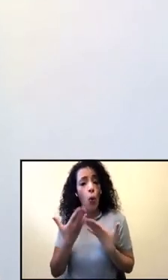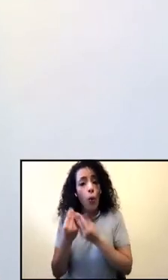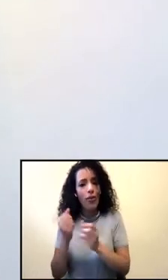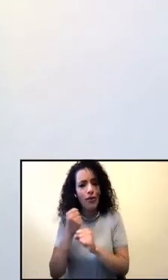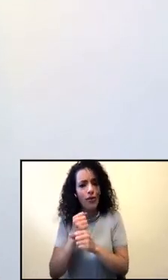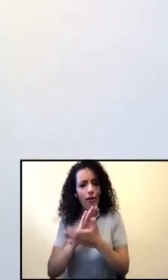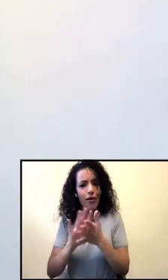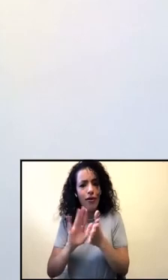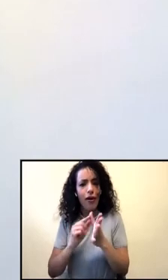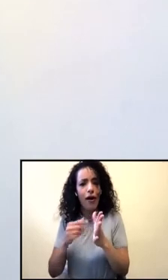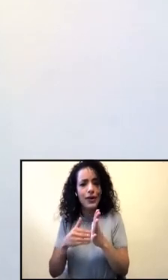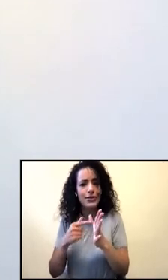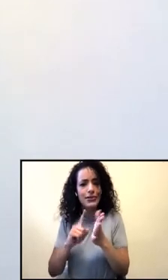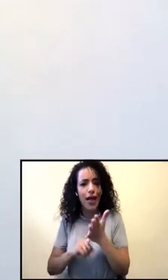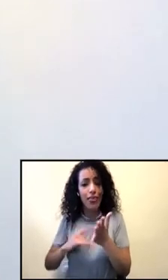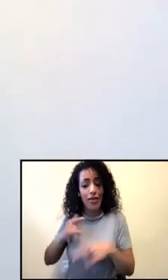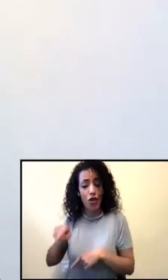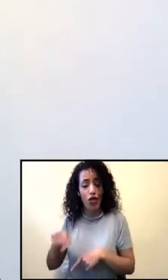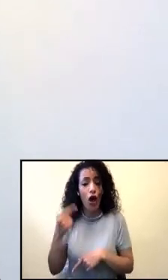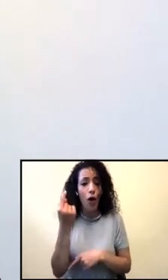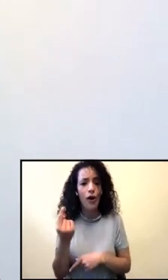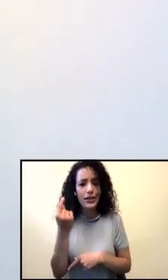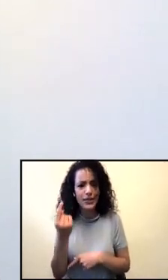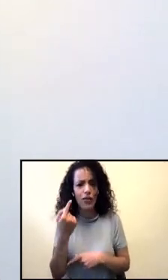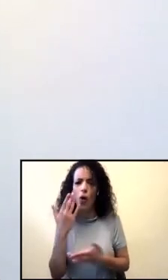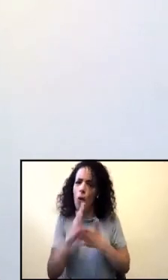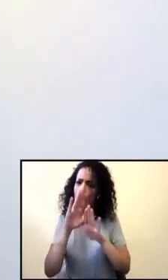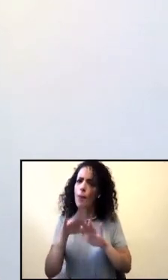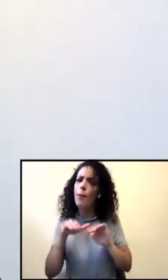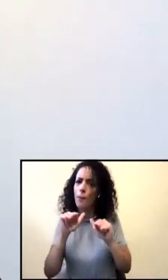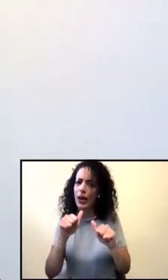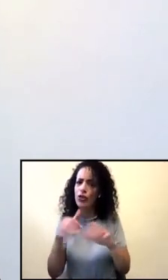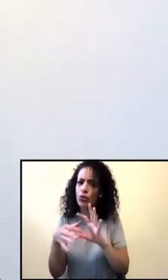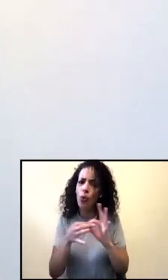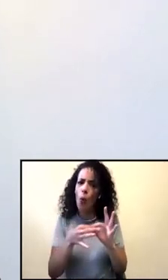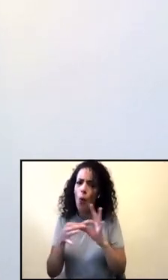resident and who we are blessed to have worked with for some time at Maslaha, to produce an